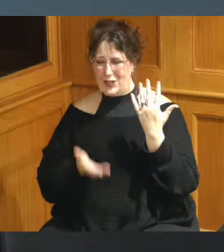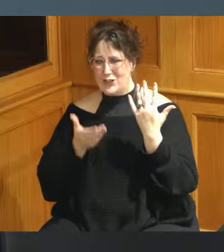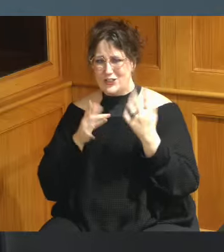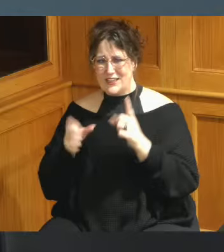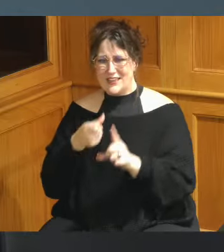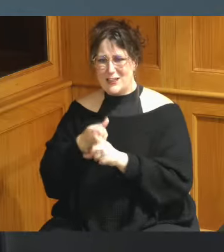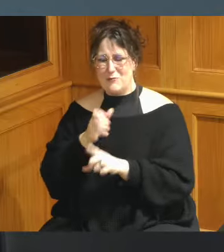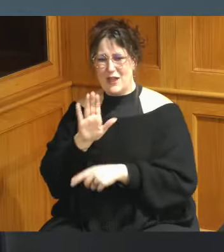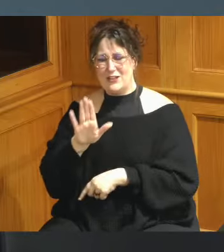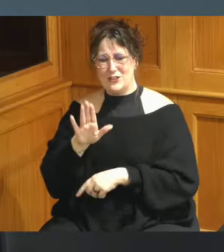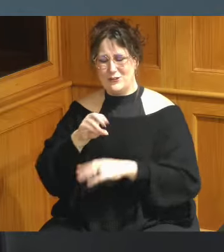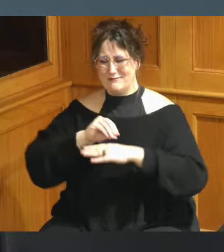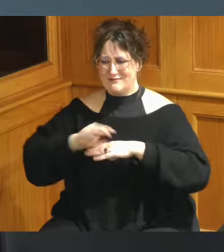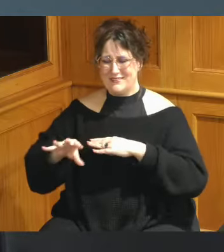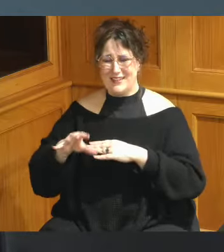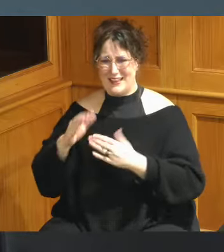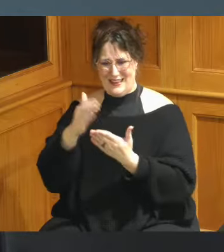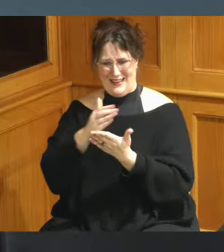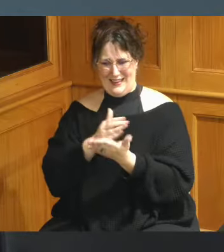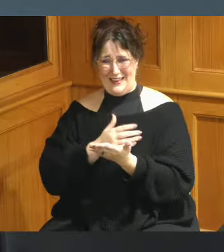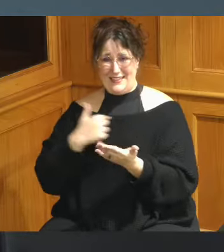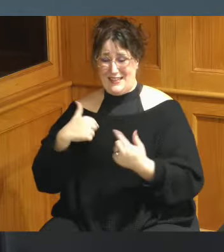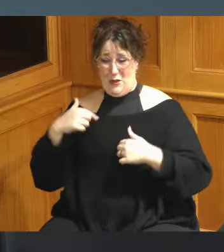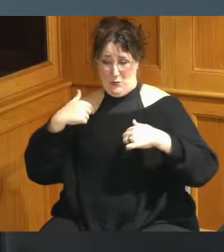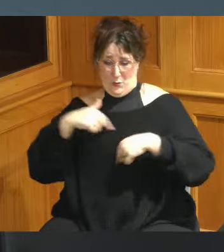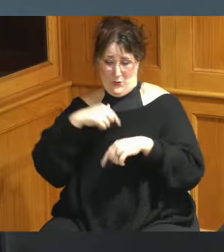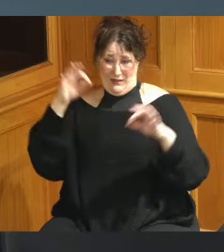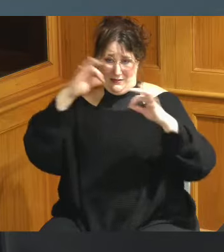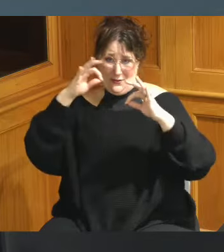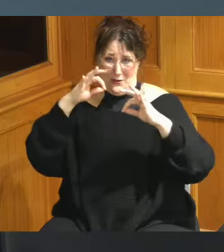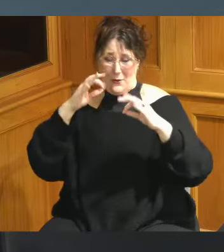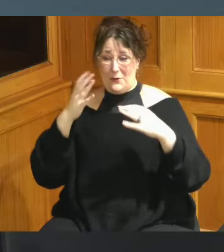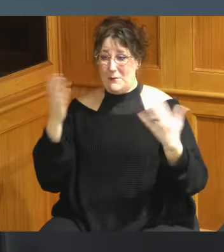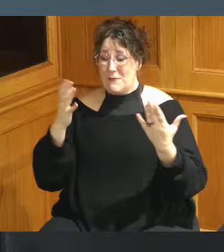you've had that we didn't even list that we don't even know. Maybe the Sheriff doesn't even know.